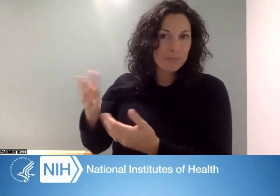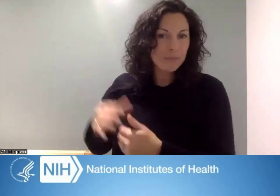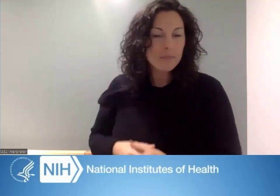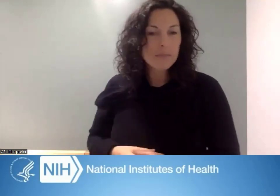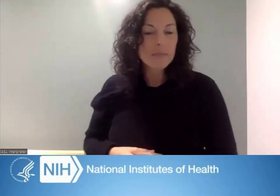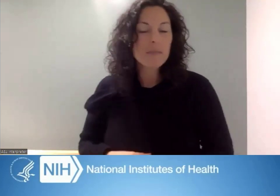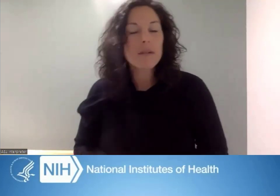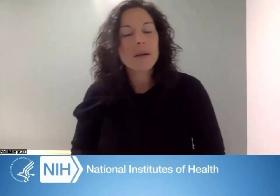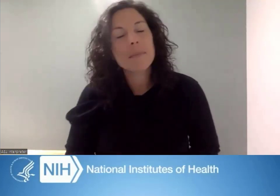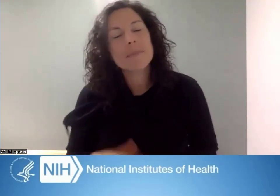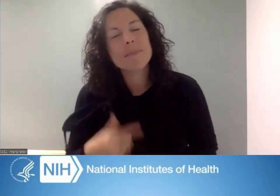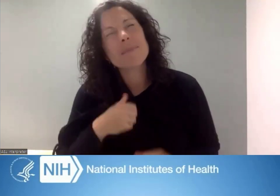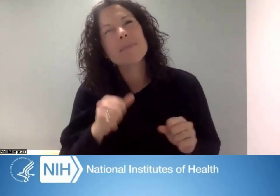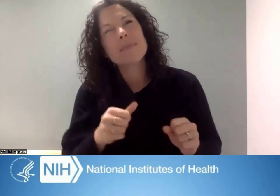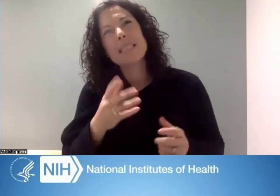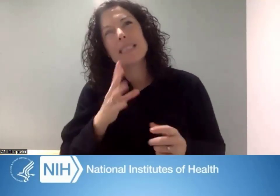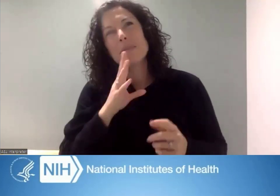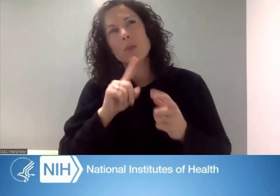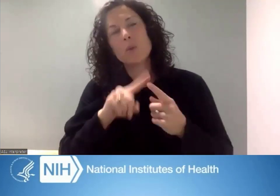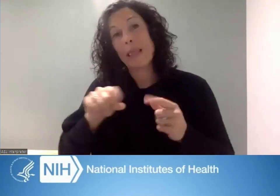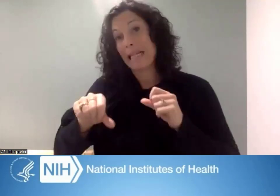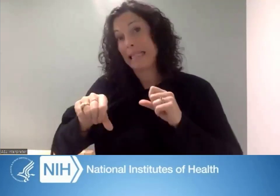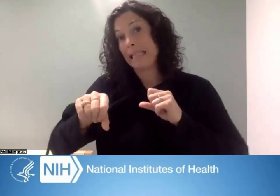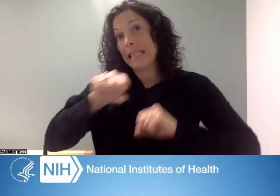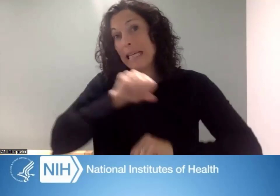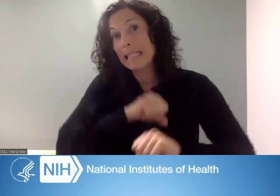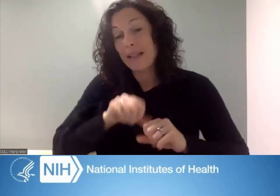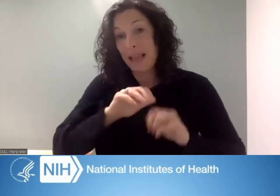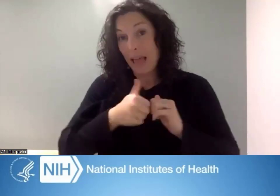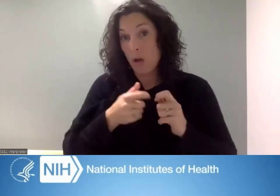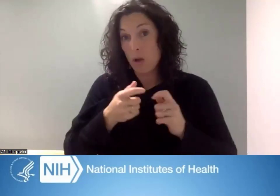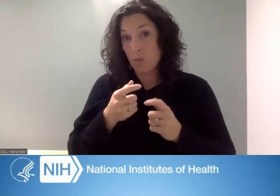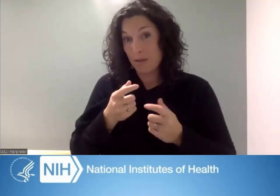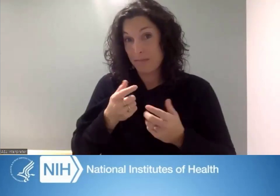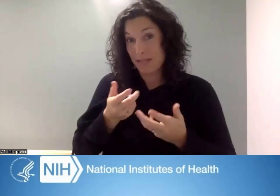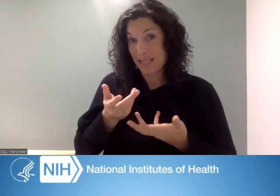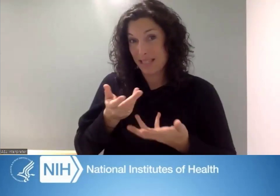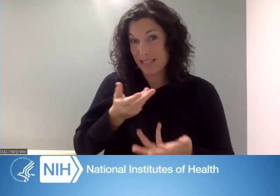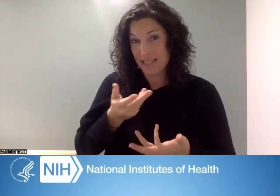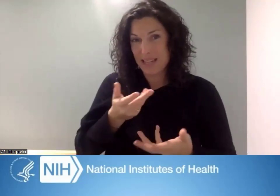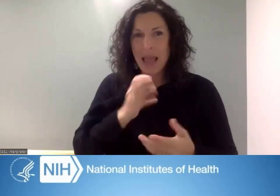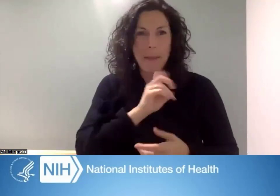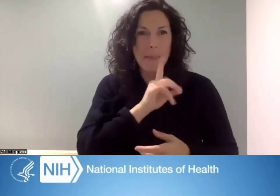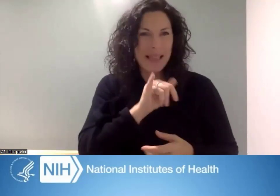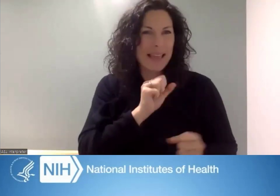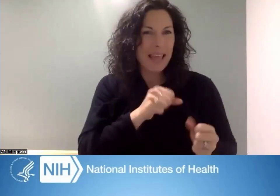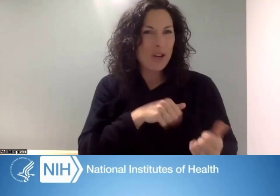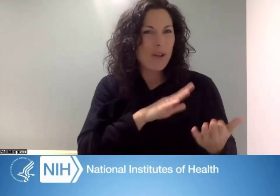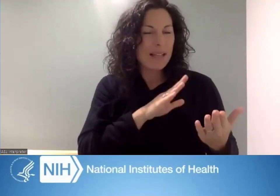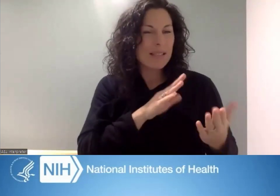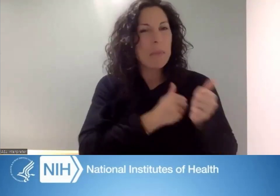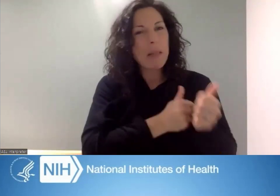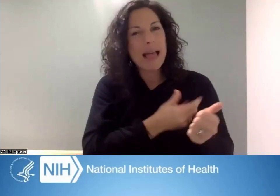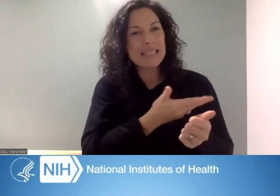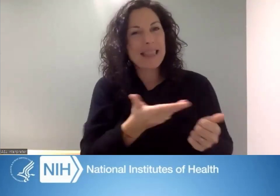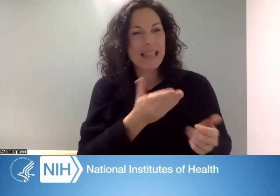Glen McGugan: So I can speak to the scientifically how it would be treated. Maybe Emily could address more of the compliance and budgetary issues.